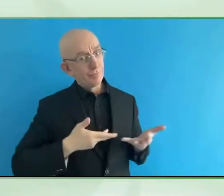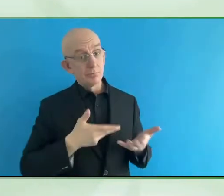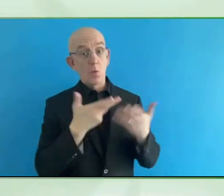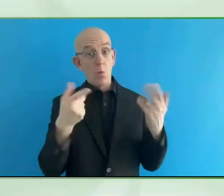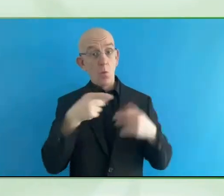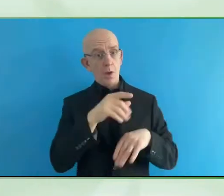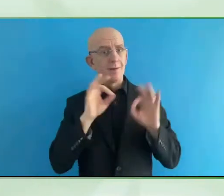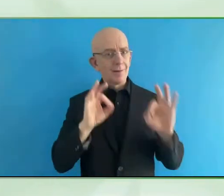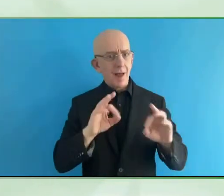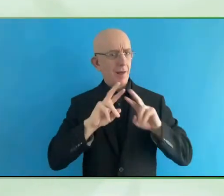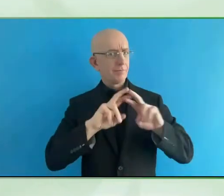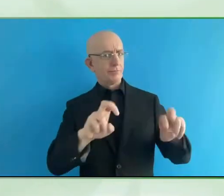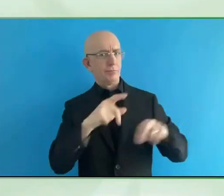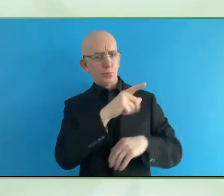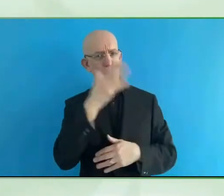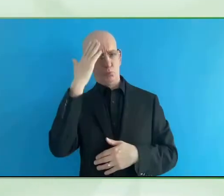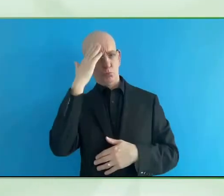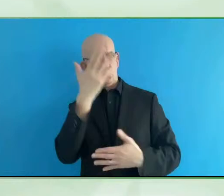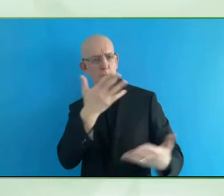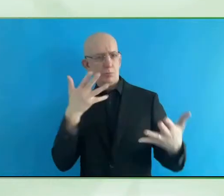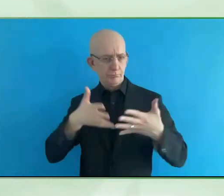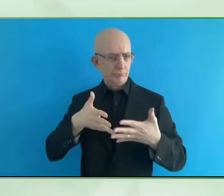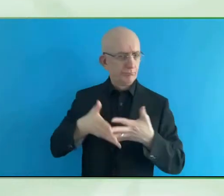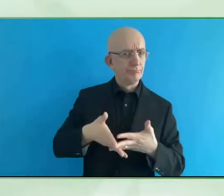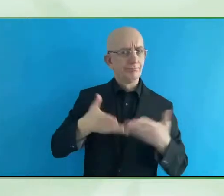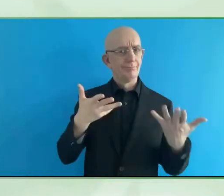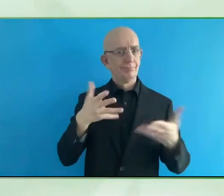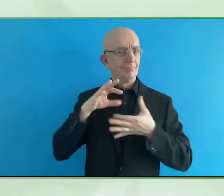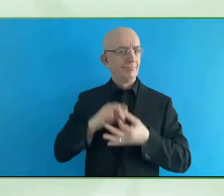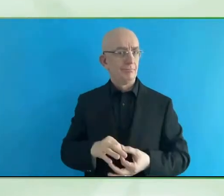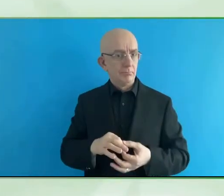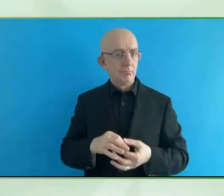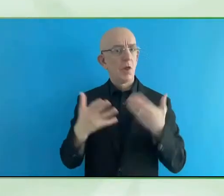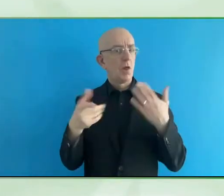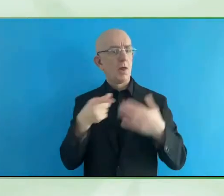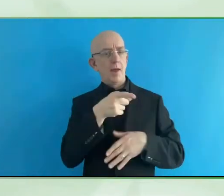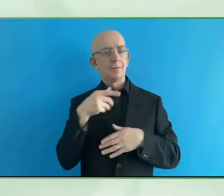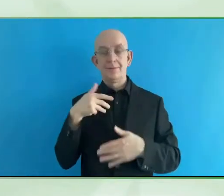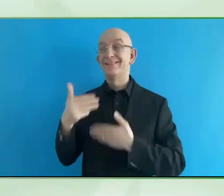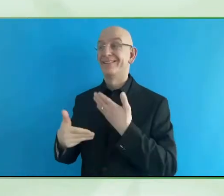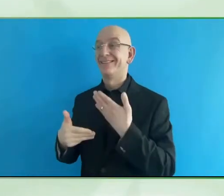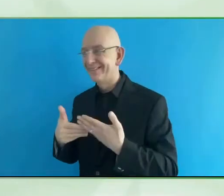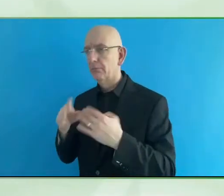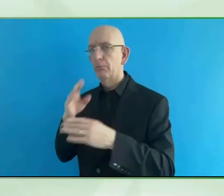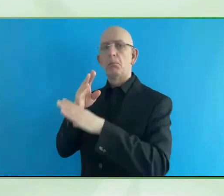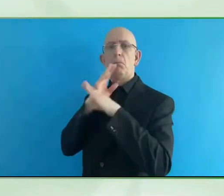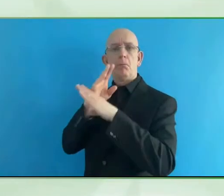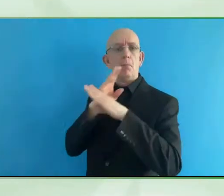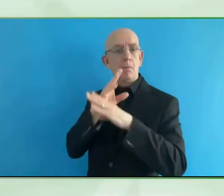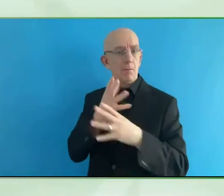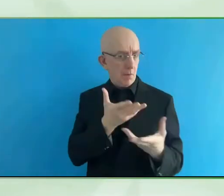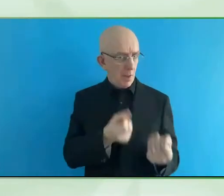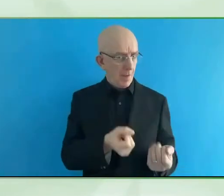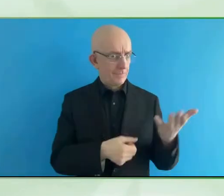There are so many universities, like in France and Brazil, I'm not going to say the persons,